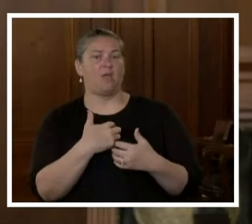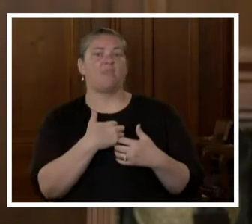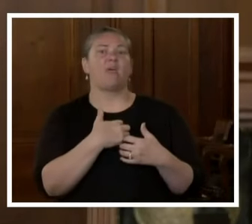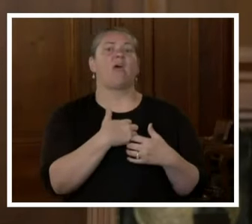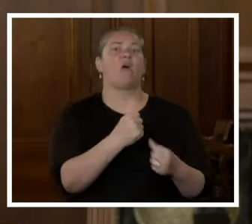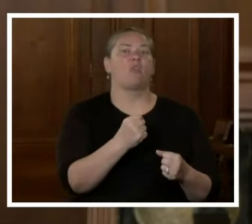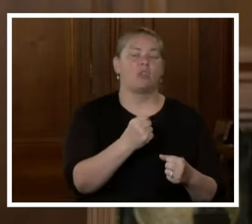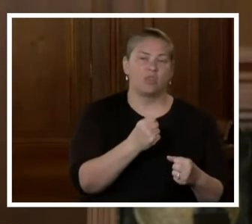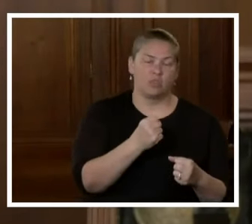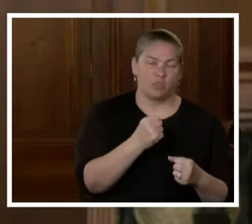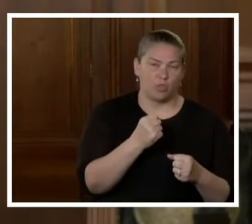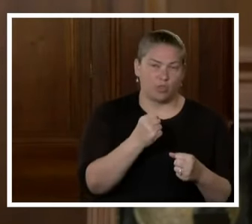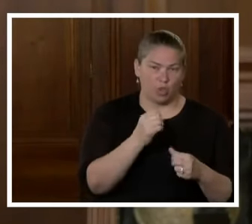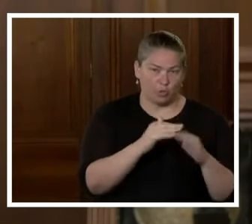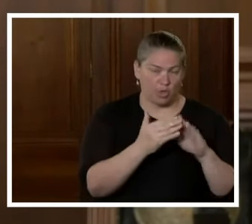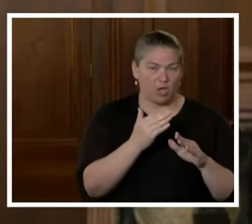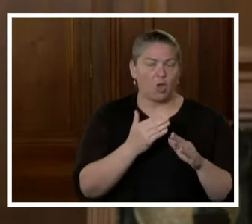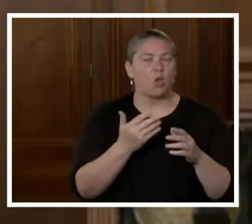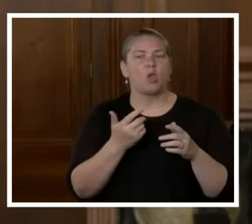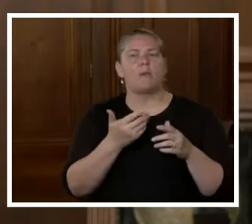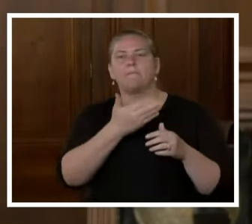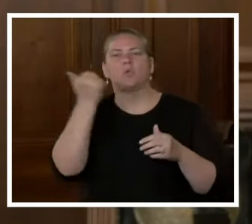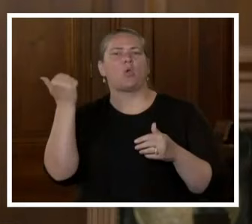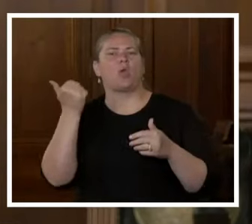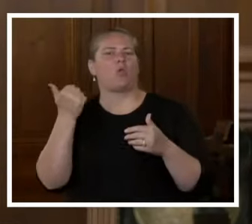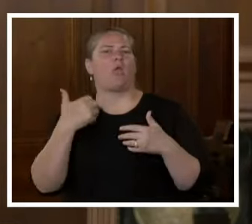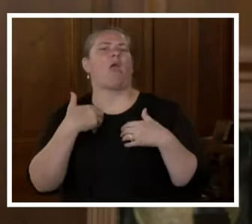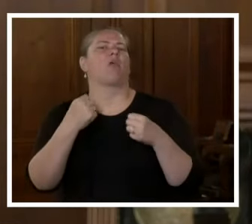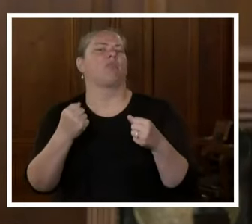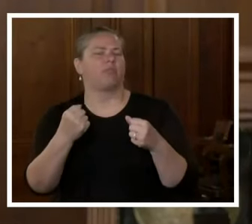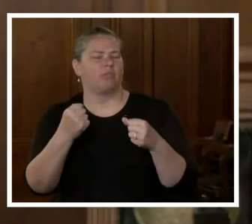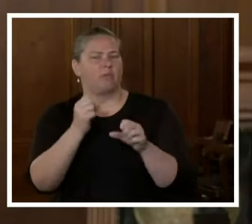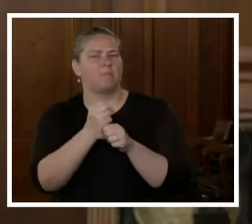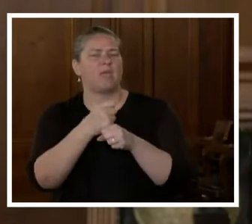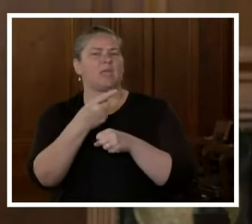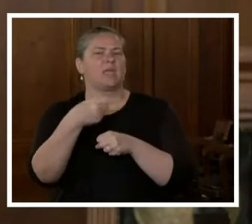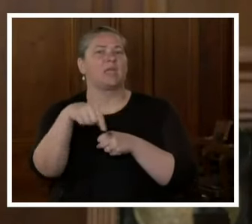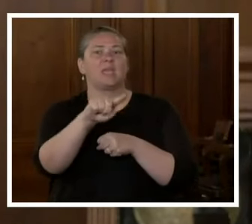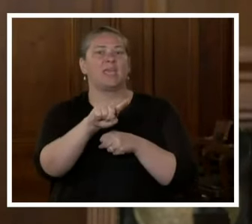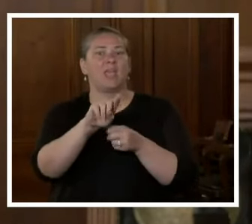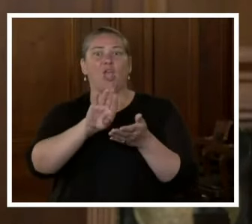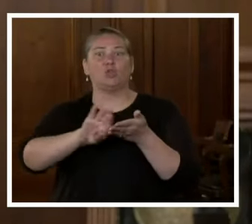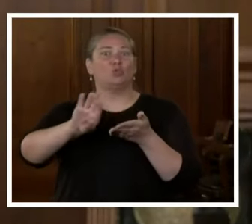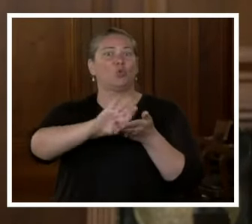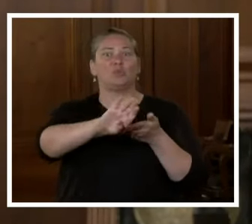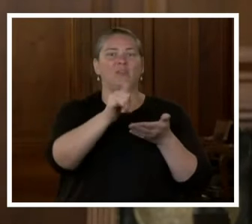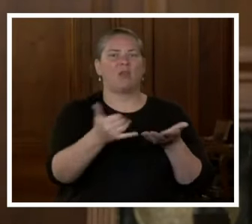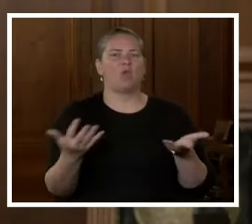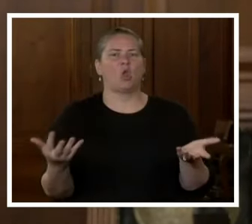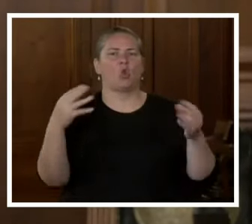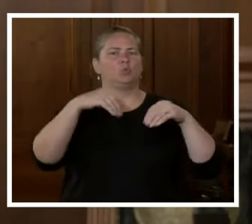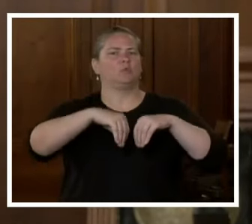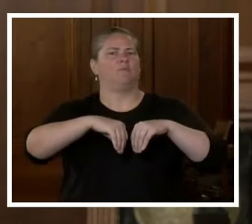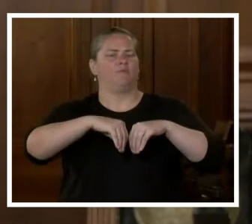IT'S THEN HOWIE WE EXECUTE IT, HOW WE TAKE FULL ADVANTAGE OF IT, WHETHER IT TRULY LIFTS UP